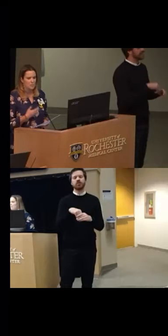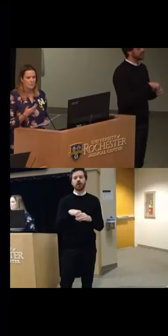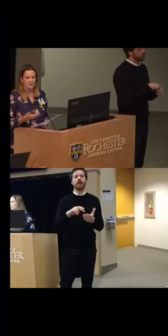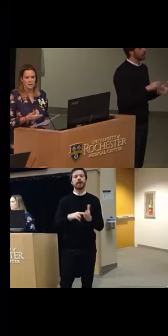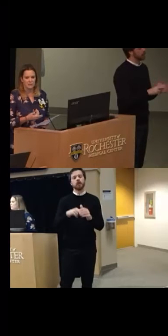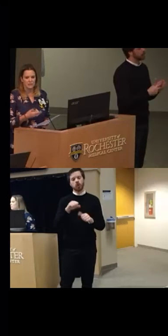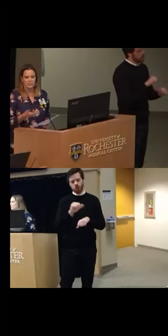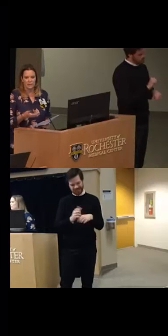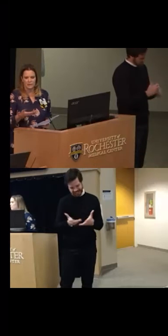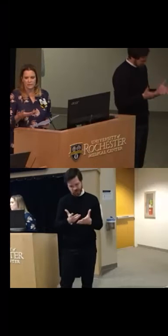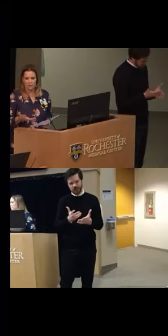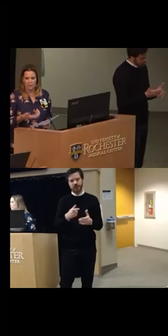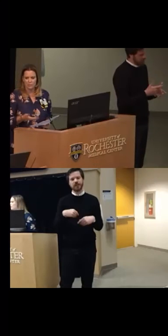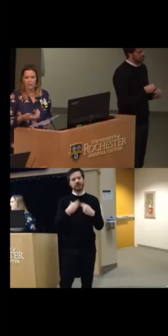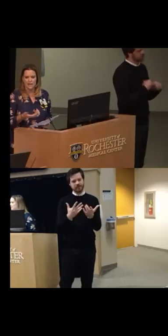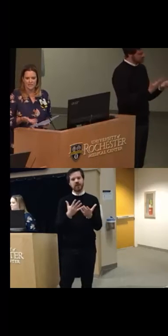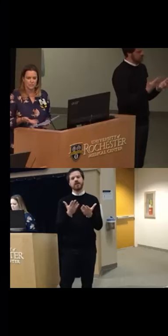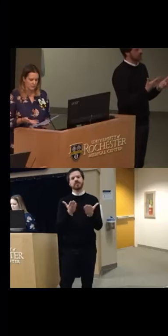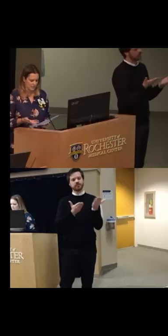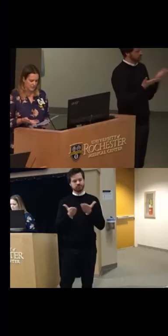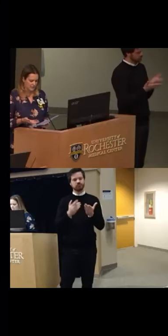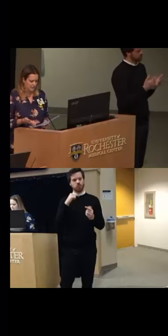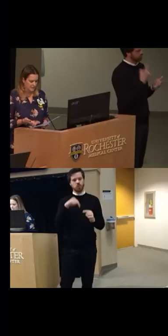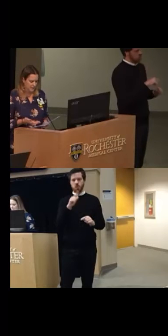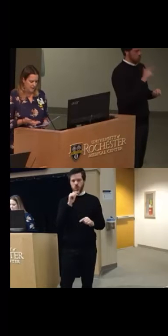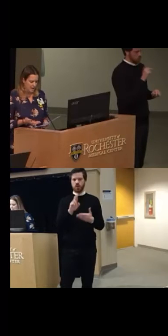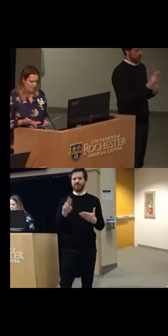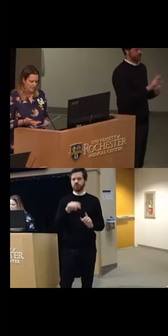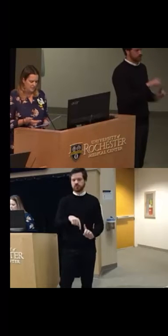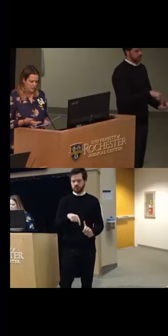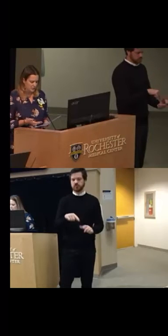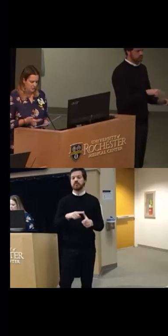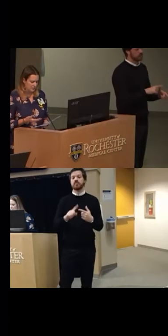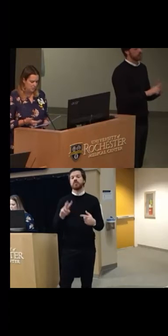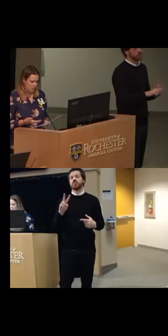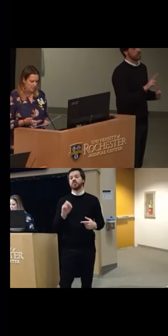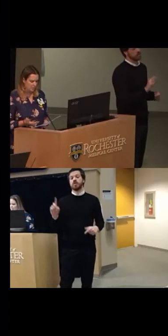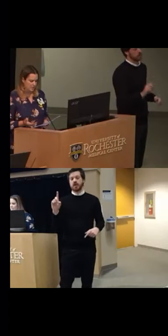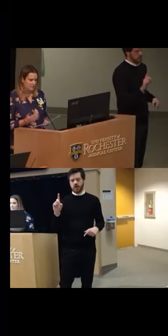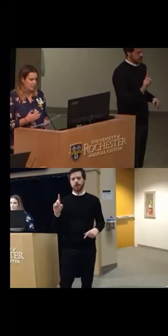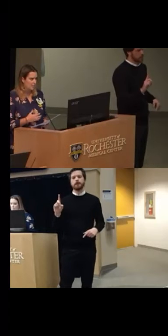we provided services for the for employees at the University um and then in 2001 they brought on um